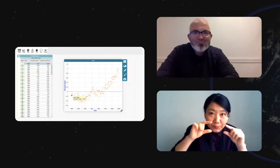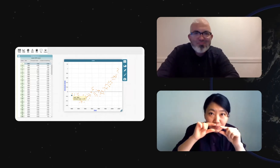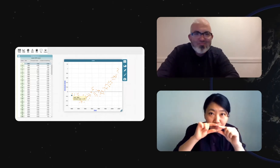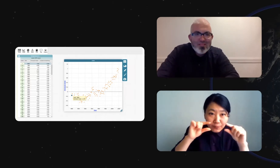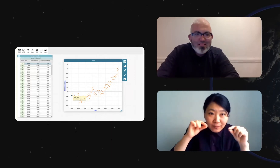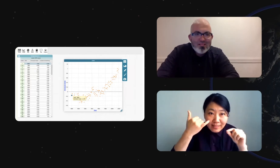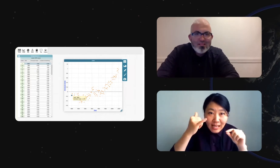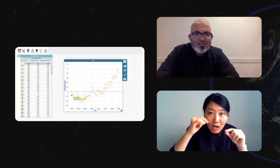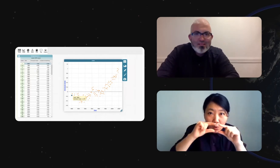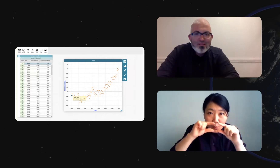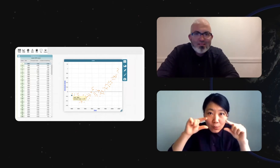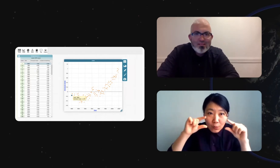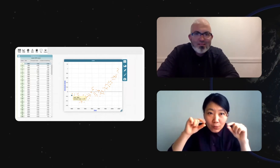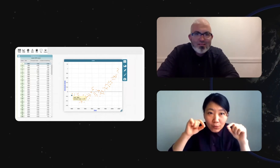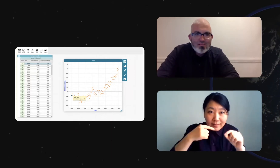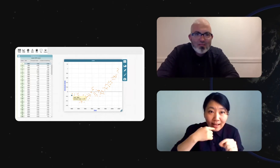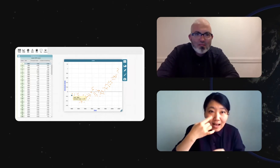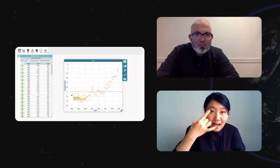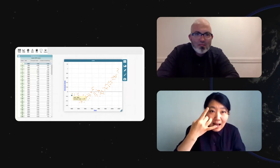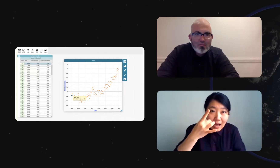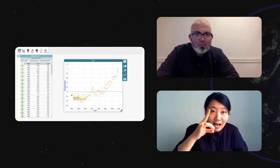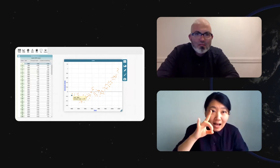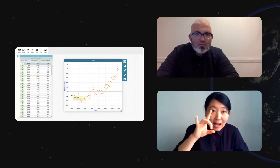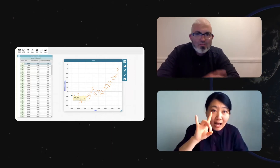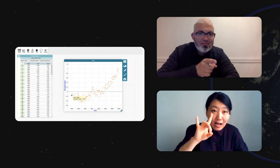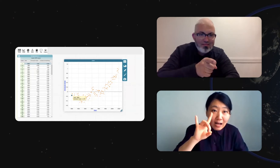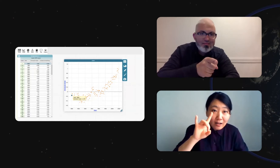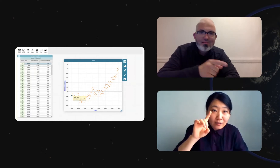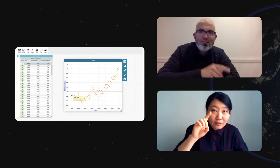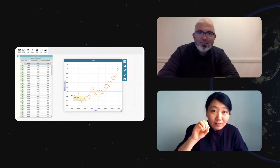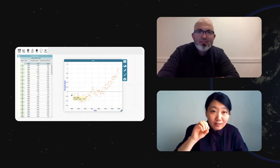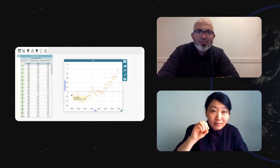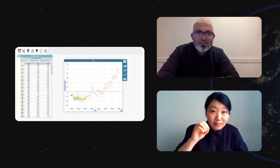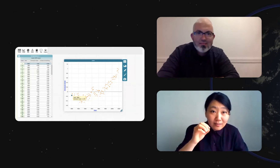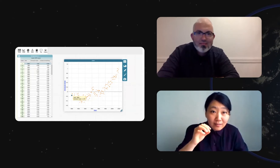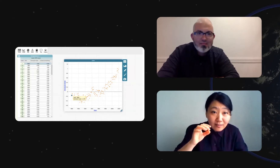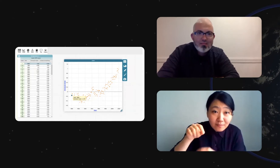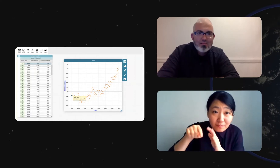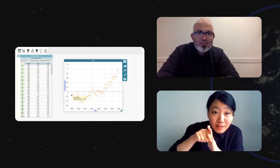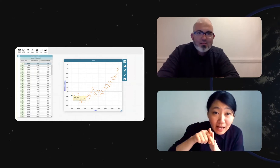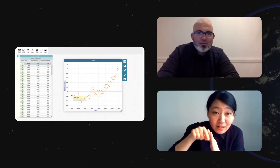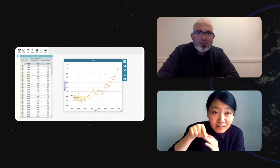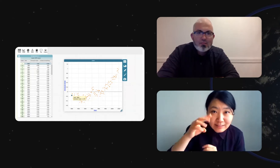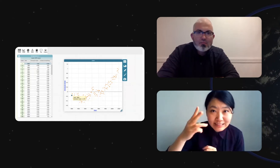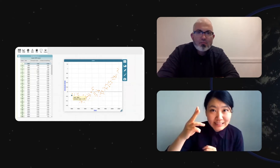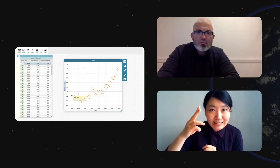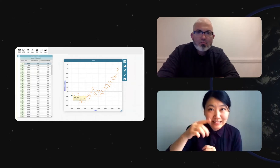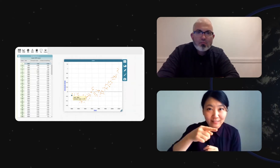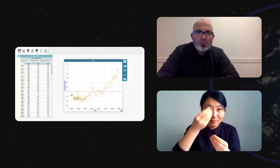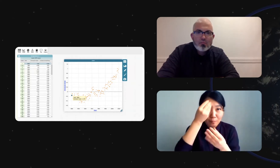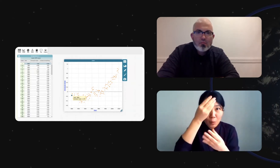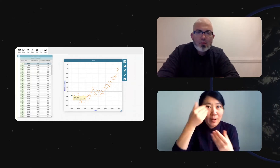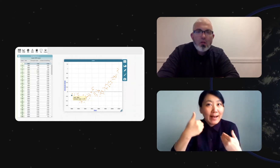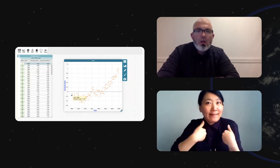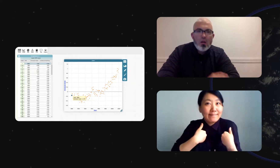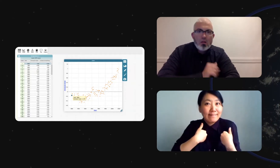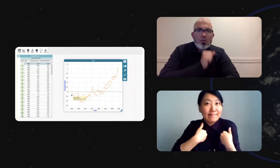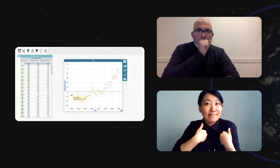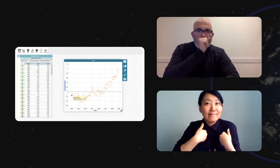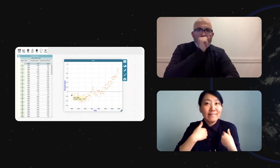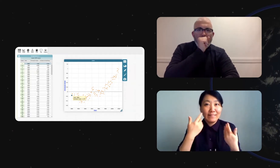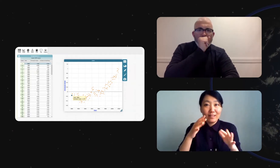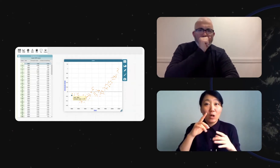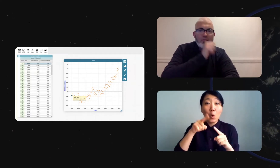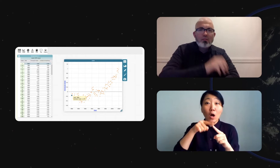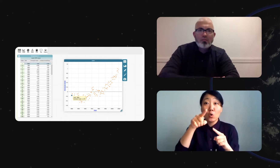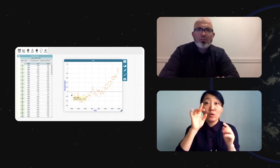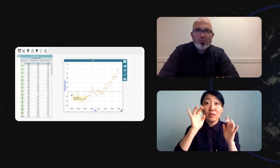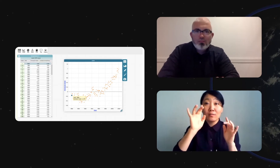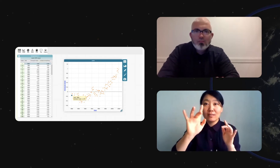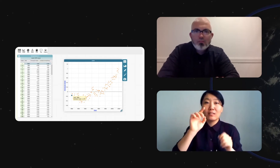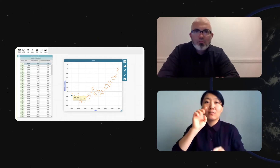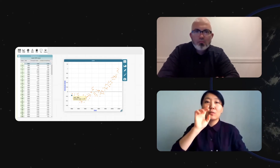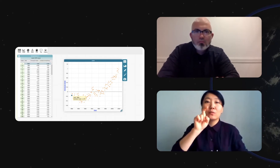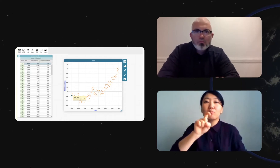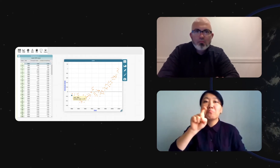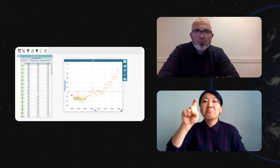starting at -.16.